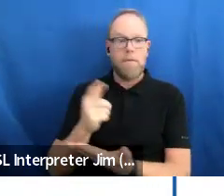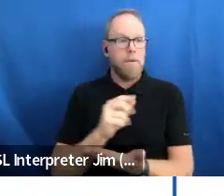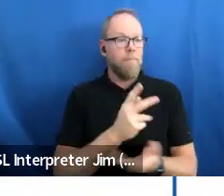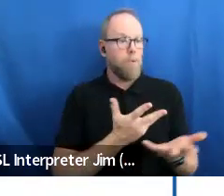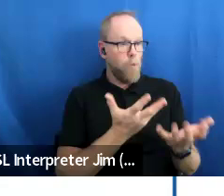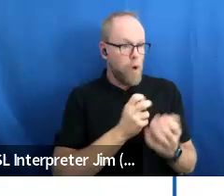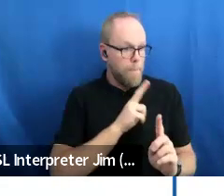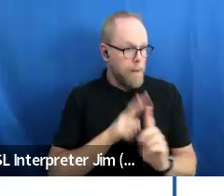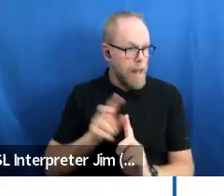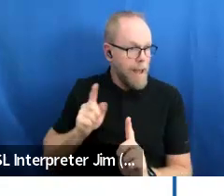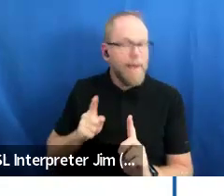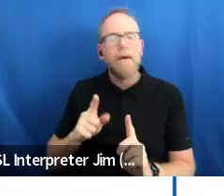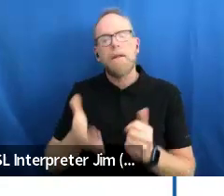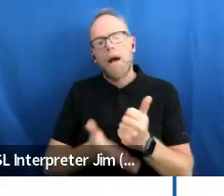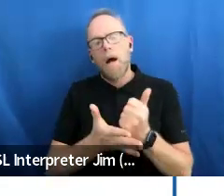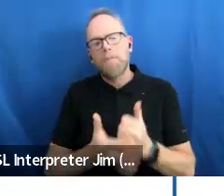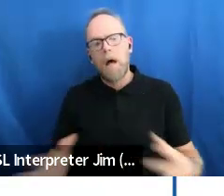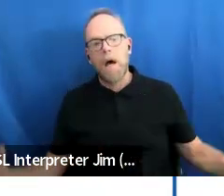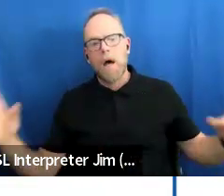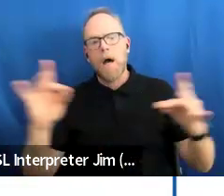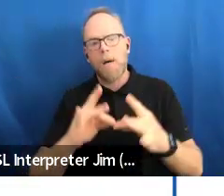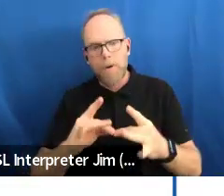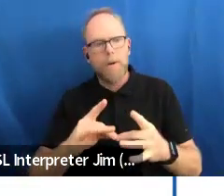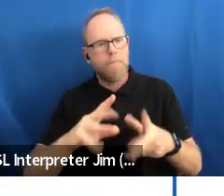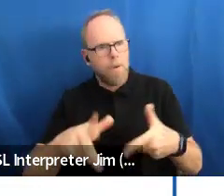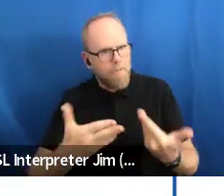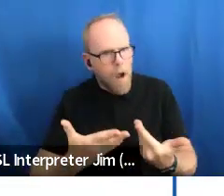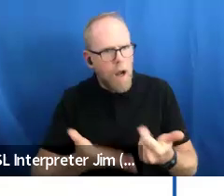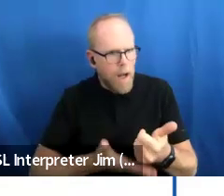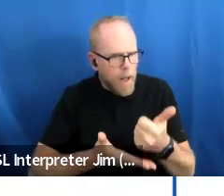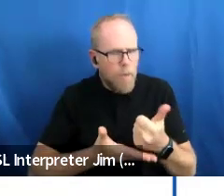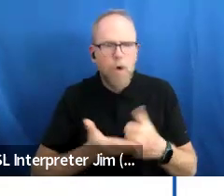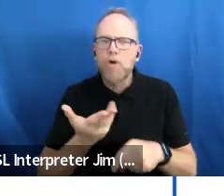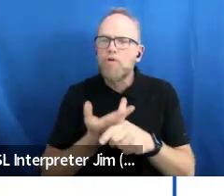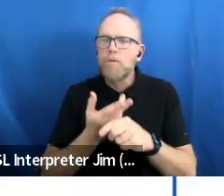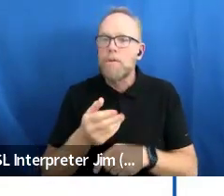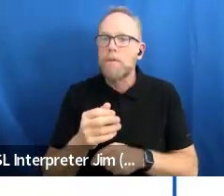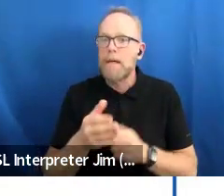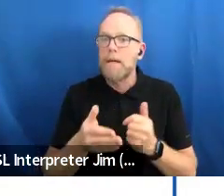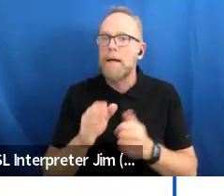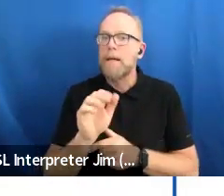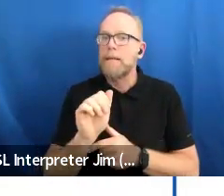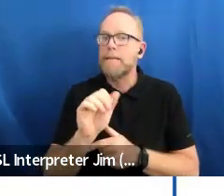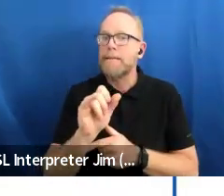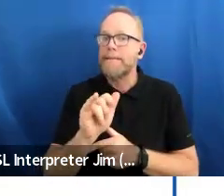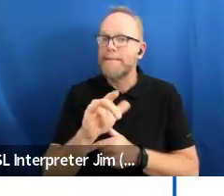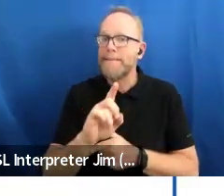of bridge that gap with assistive technology and other kinds of supports for a while while